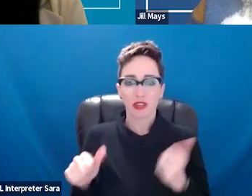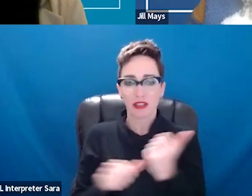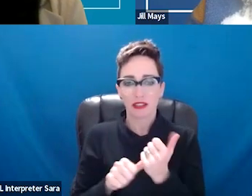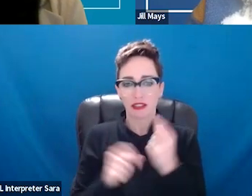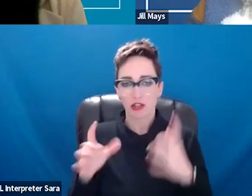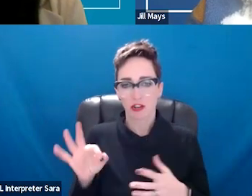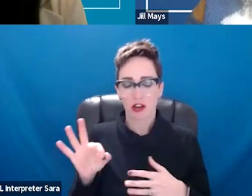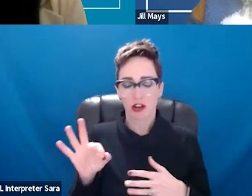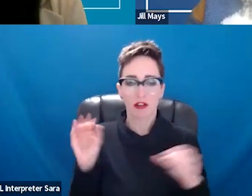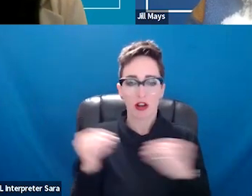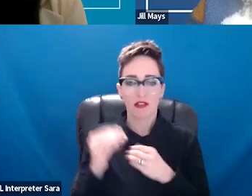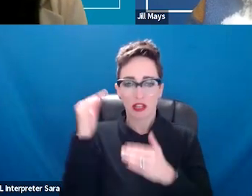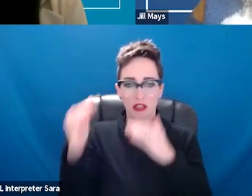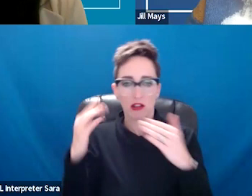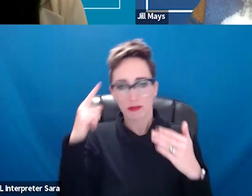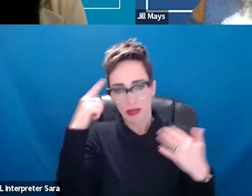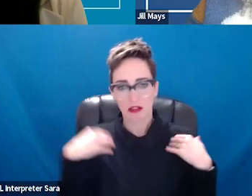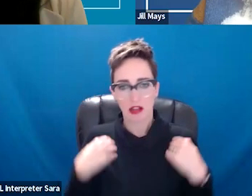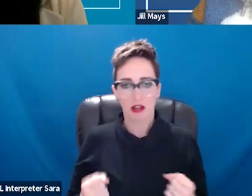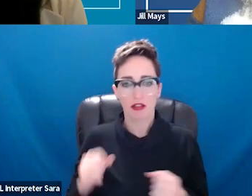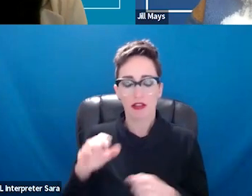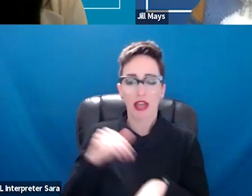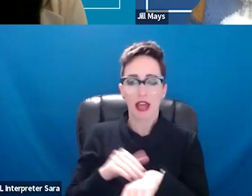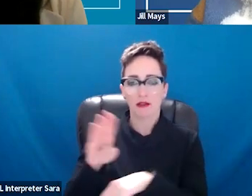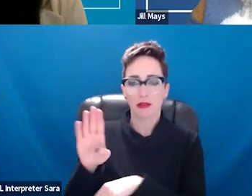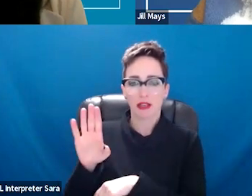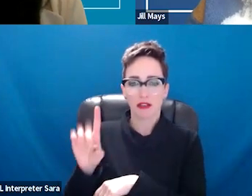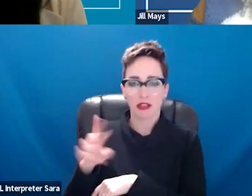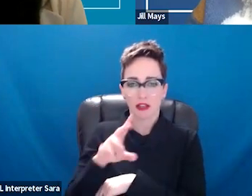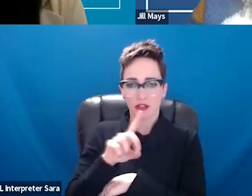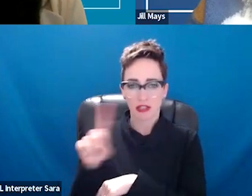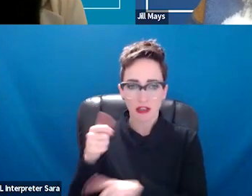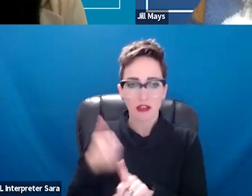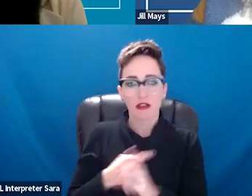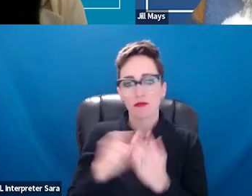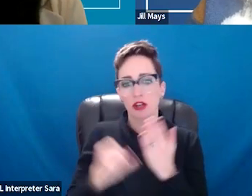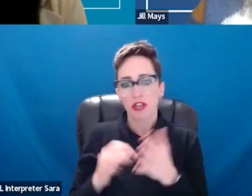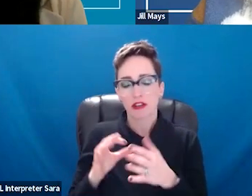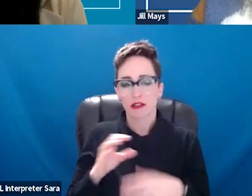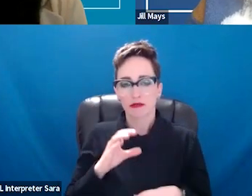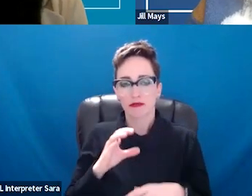Health at DBHDD, she was a Project Officer for Crisis Services.